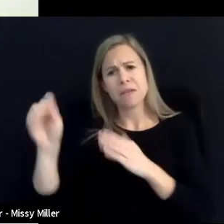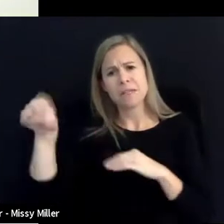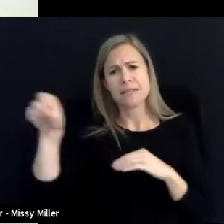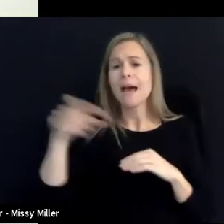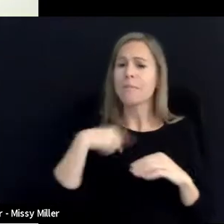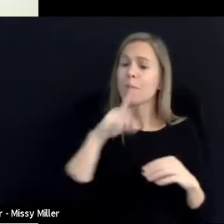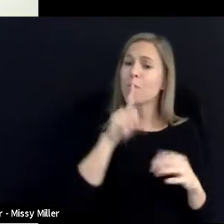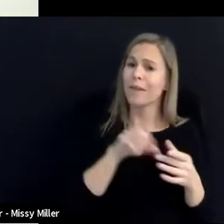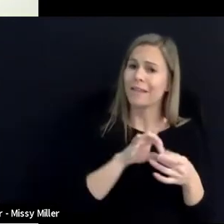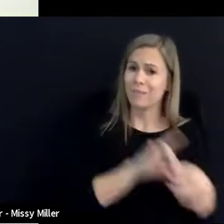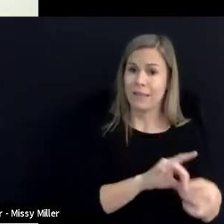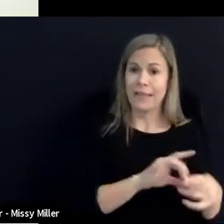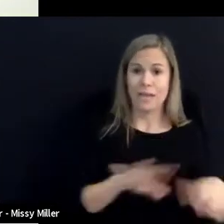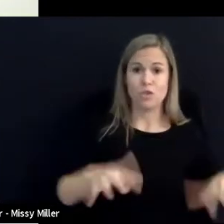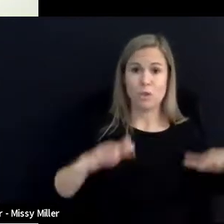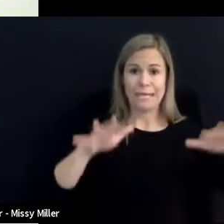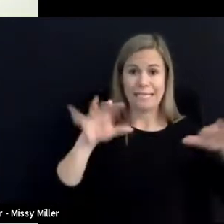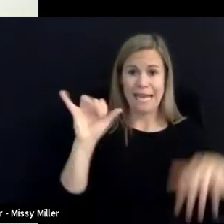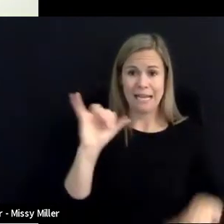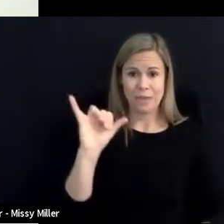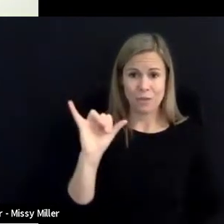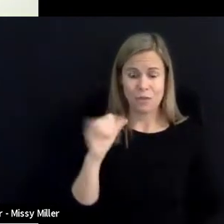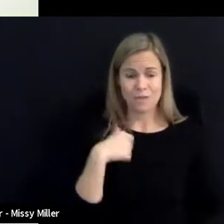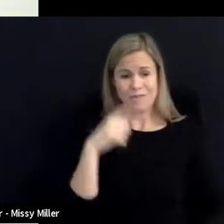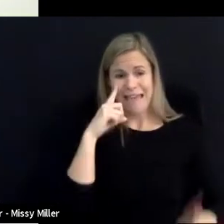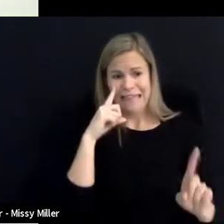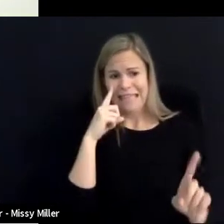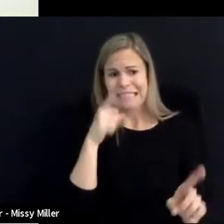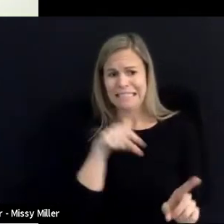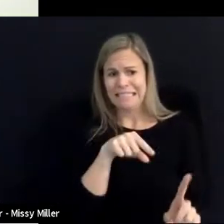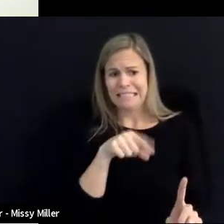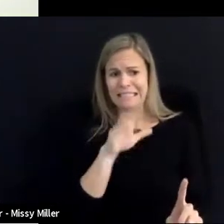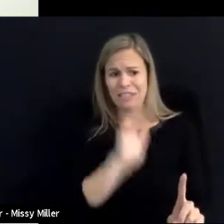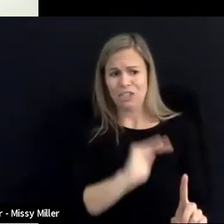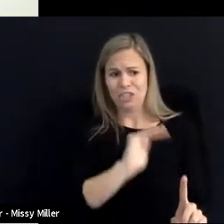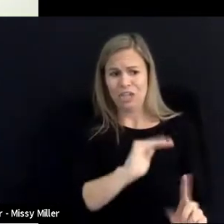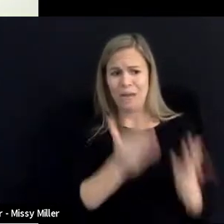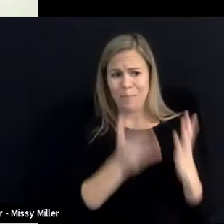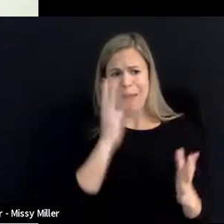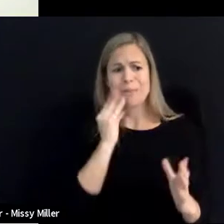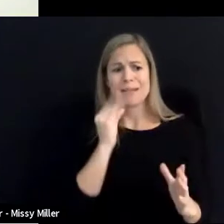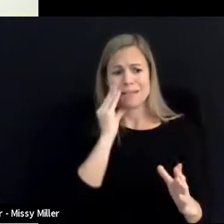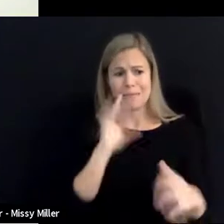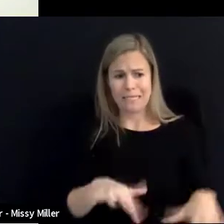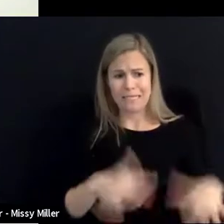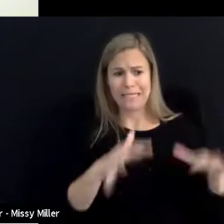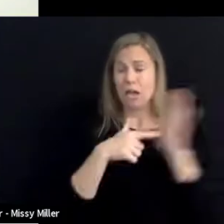but if we think there's any chance, our kid might experience anxiety, and our kid shows anger or aggression